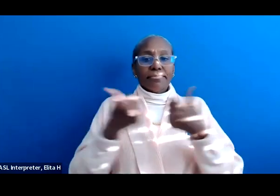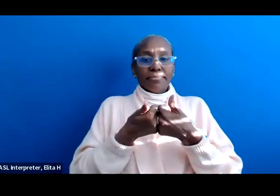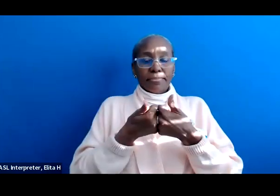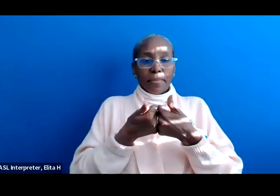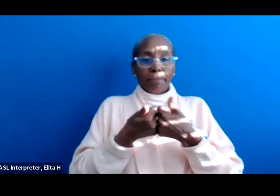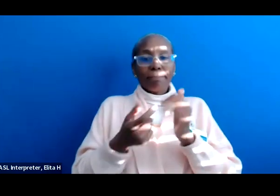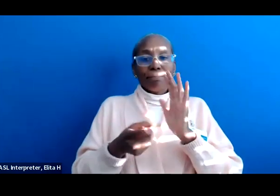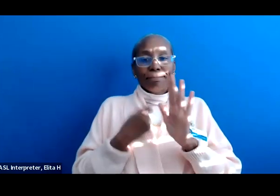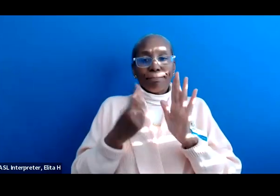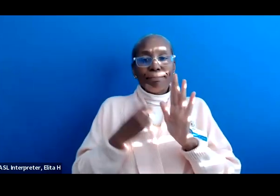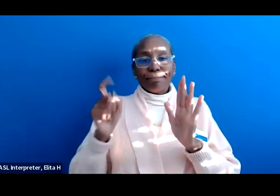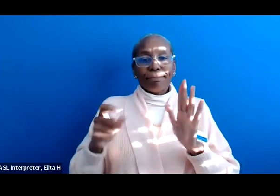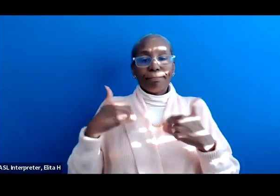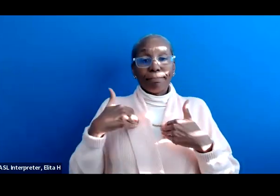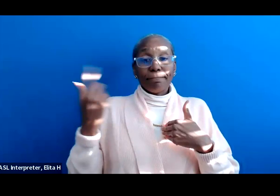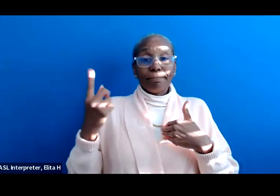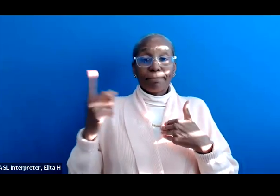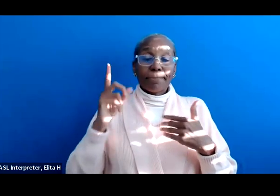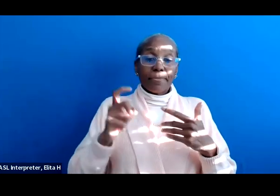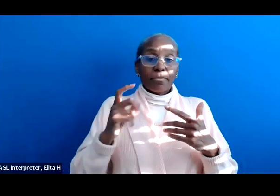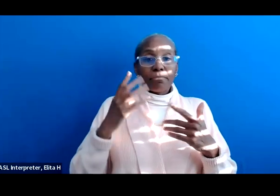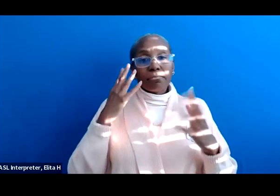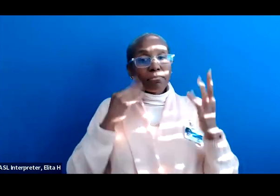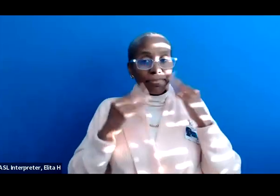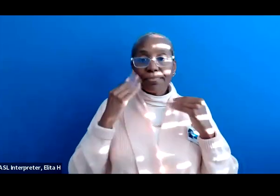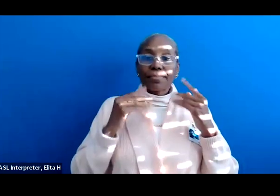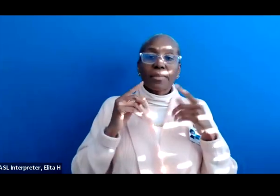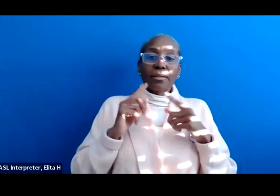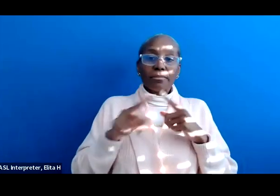Sometimes you really need something and you have to go through that petition